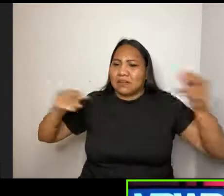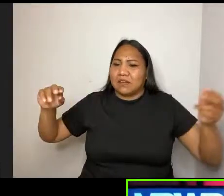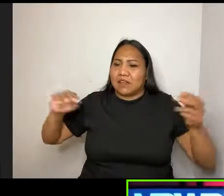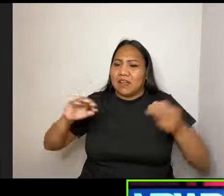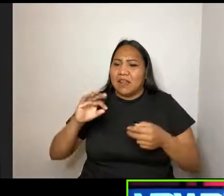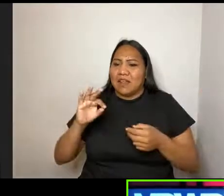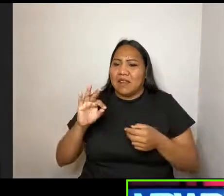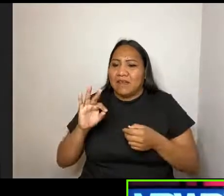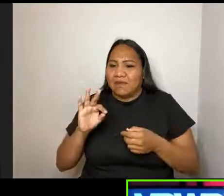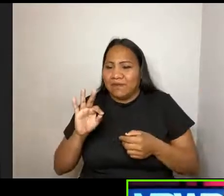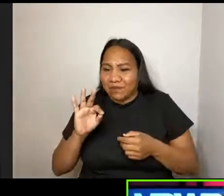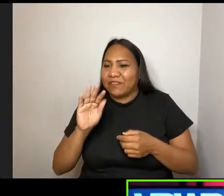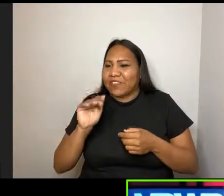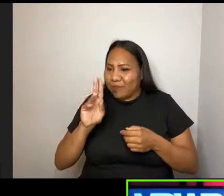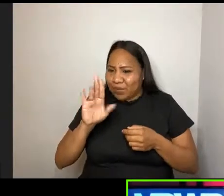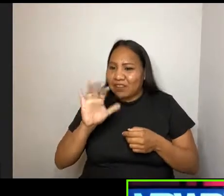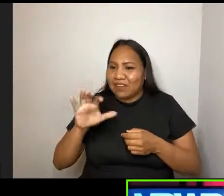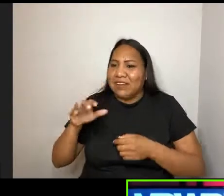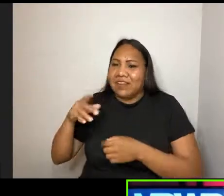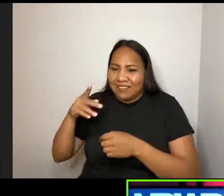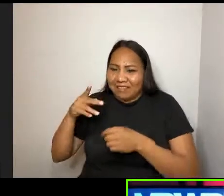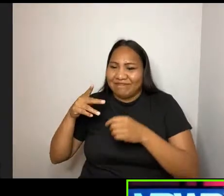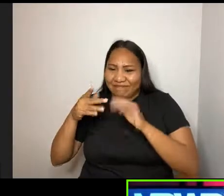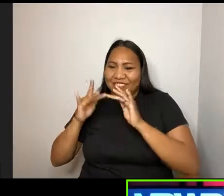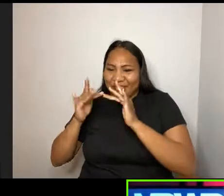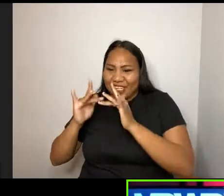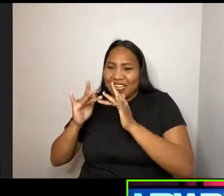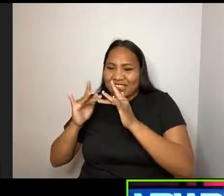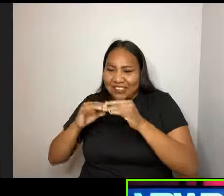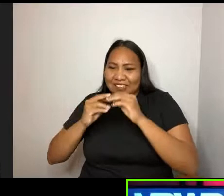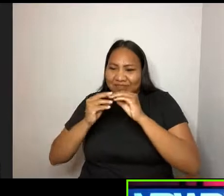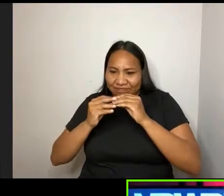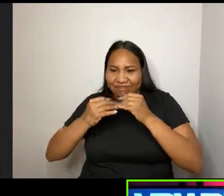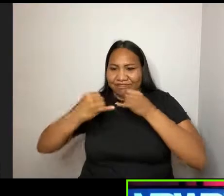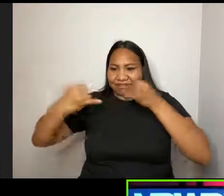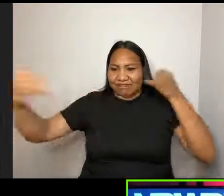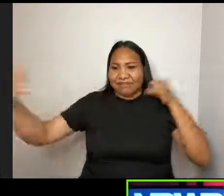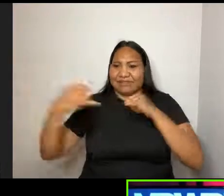knots are like social media and everything that we have to use over that to connect and